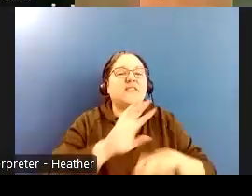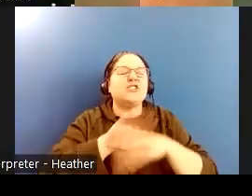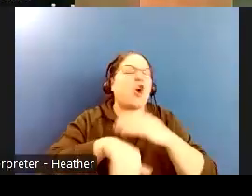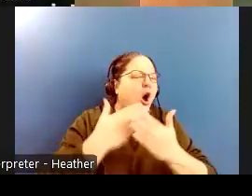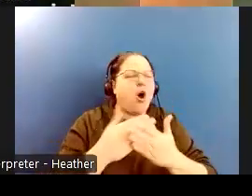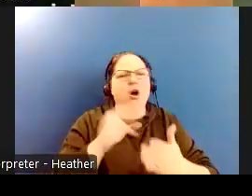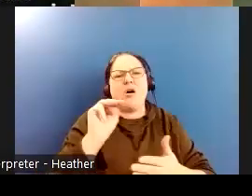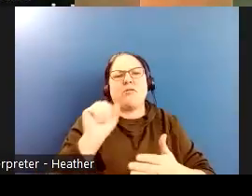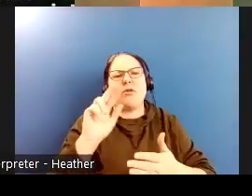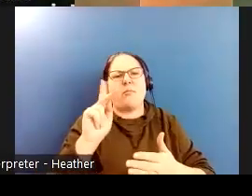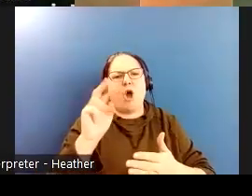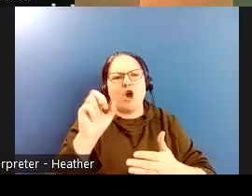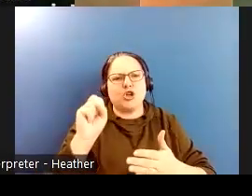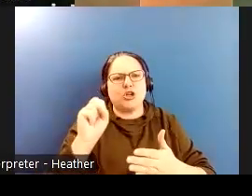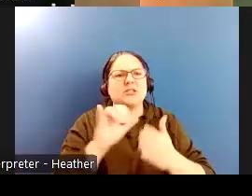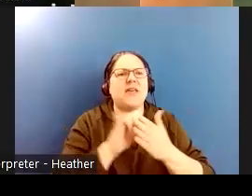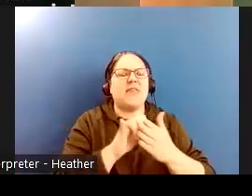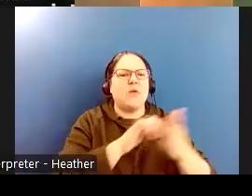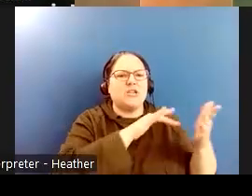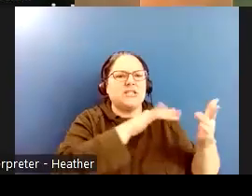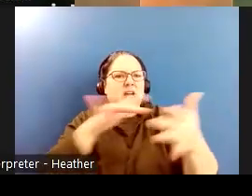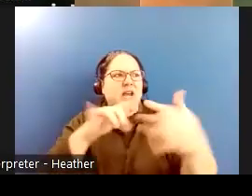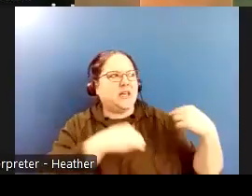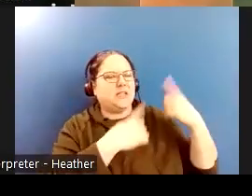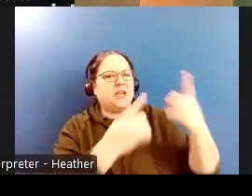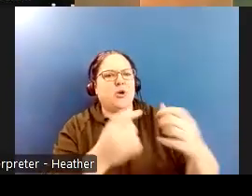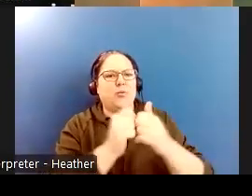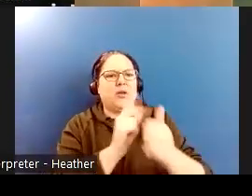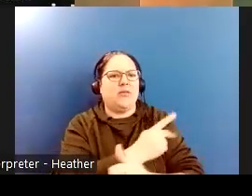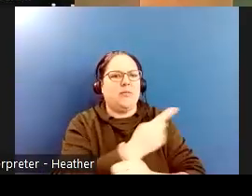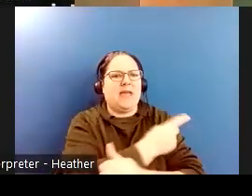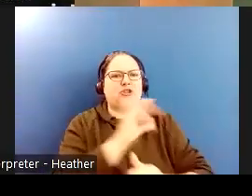studied in patients with cancer. Now, there are a lot of other reviews looking at inflammatory